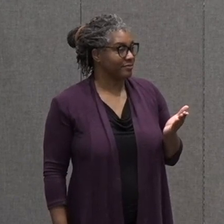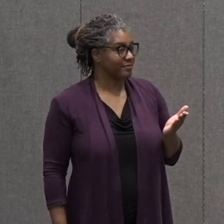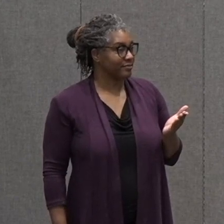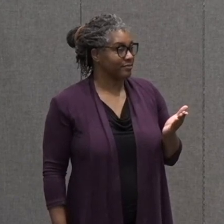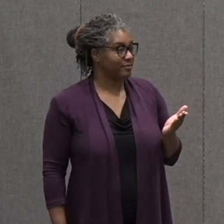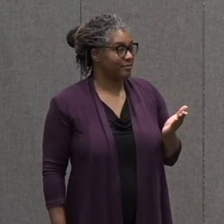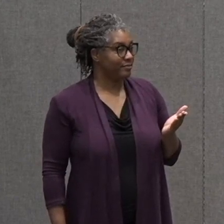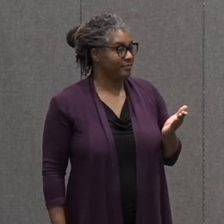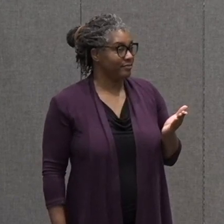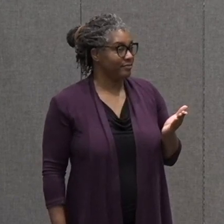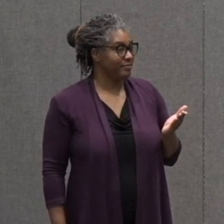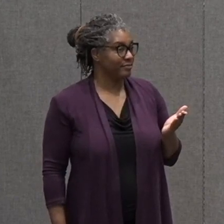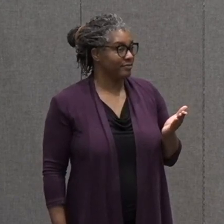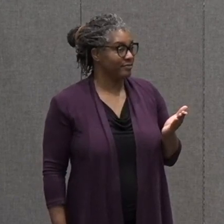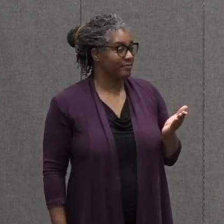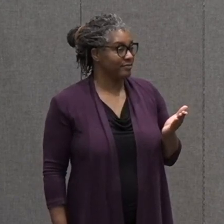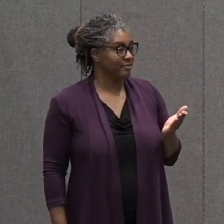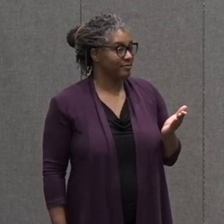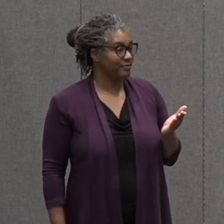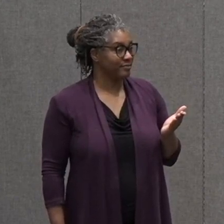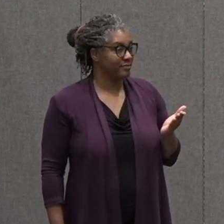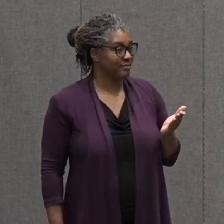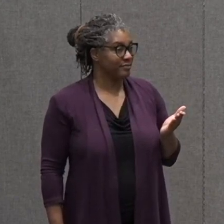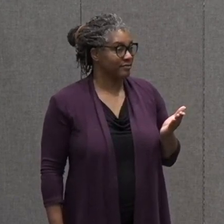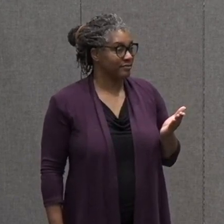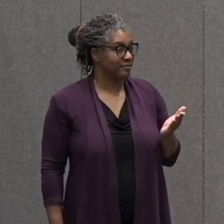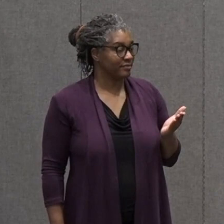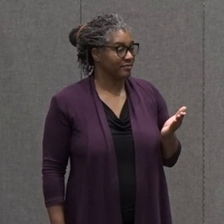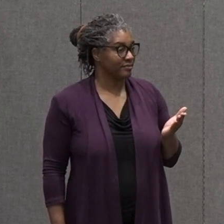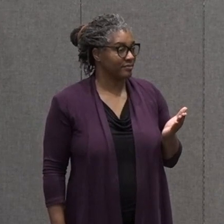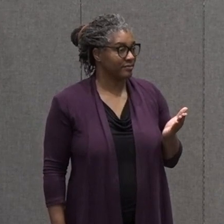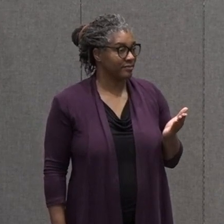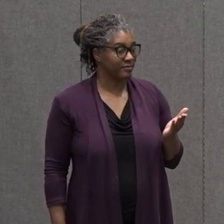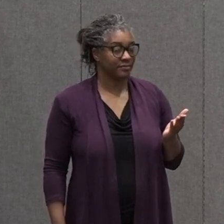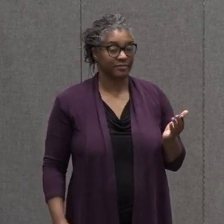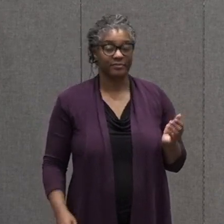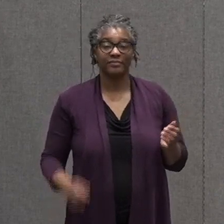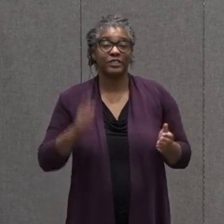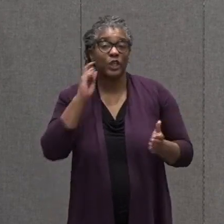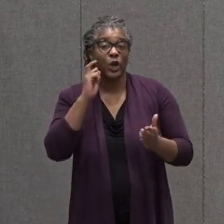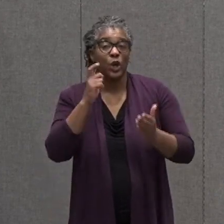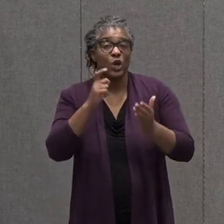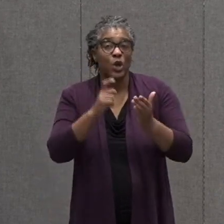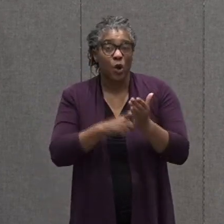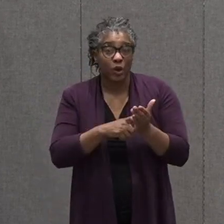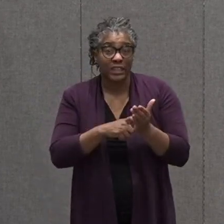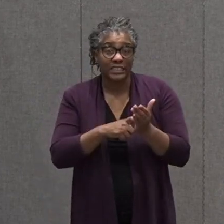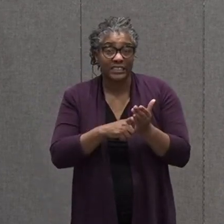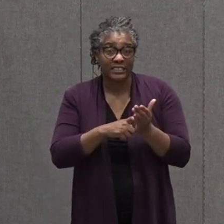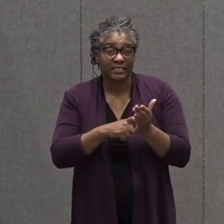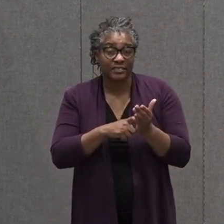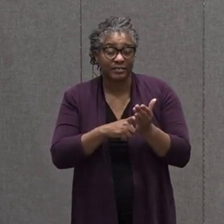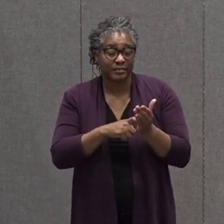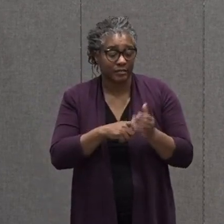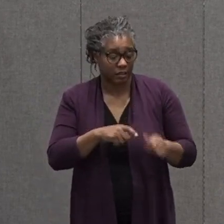As you can notice, I'm hoping that you notice, that I'm not using my hands to touch the peanut butter